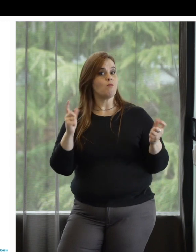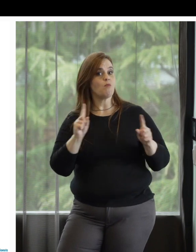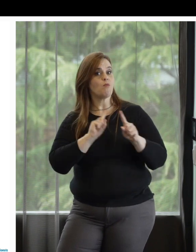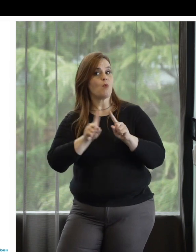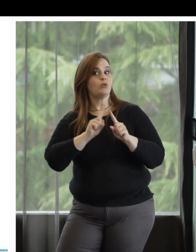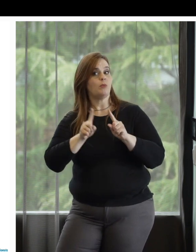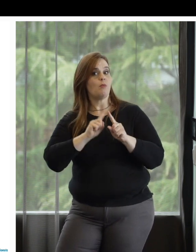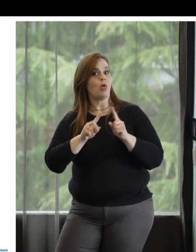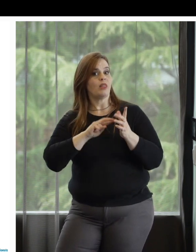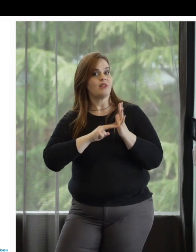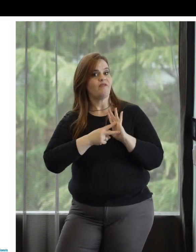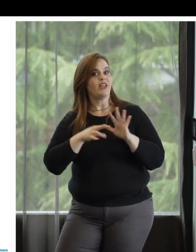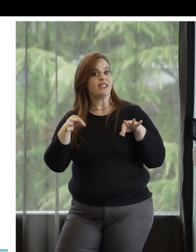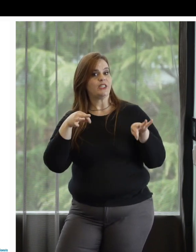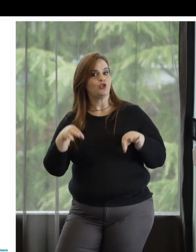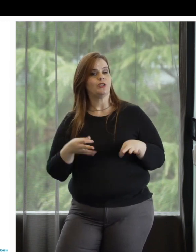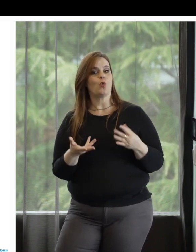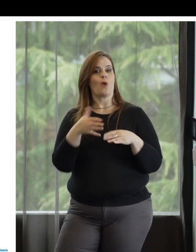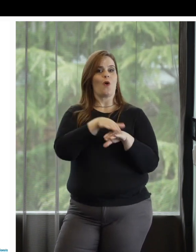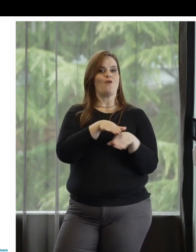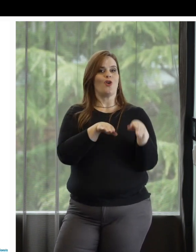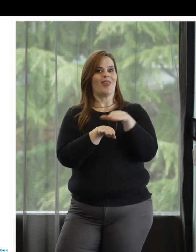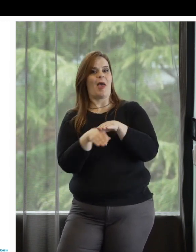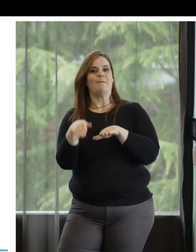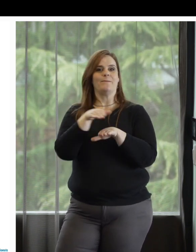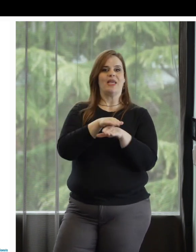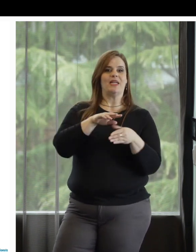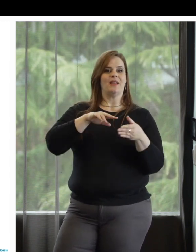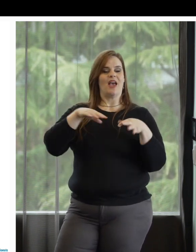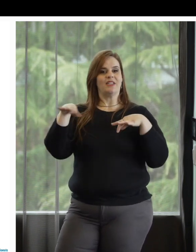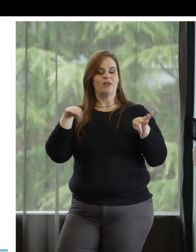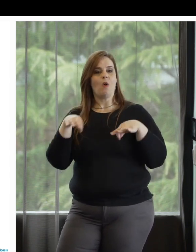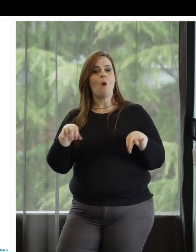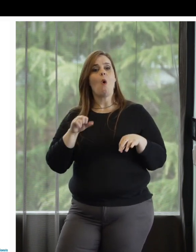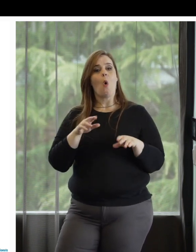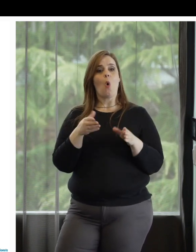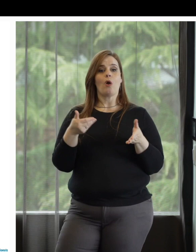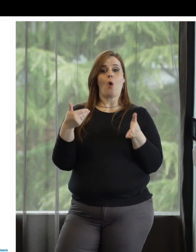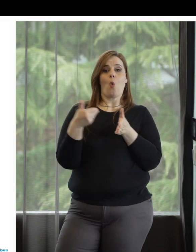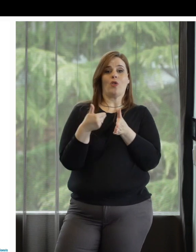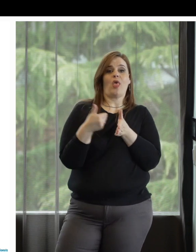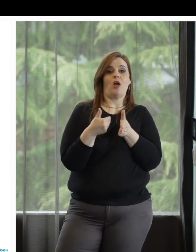definitions, or orthogonal definitions, you can identify